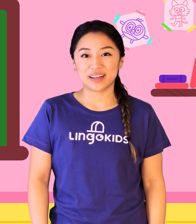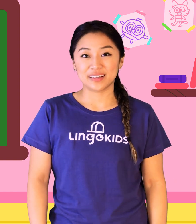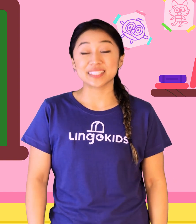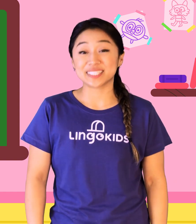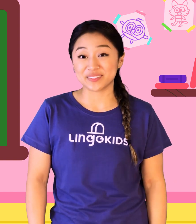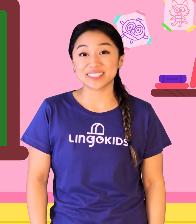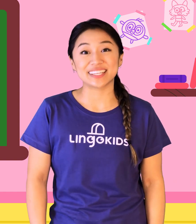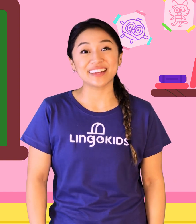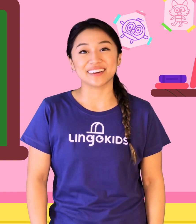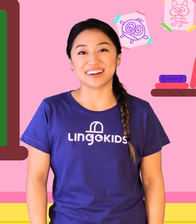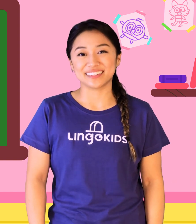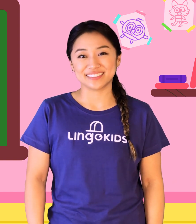Let's do it together.